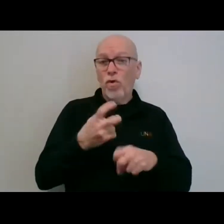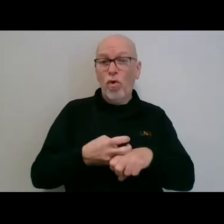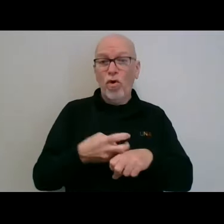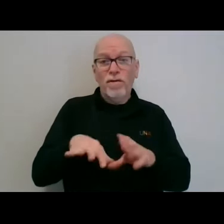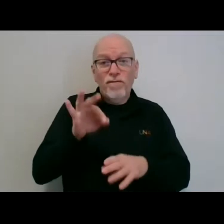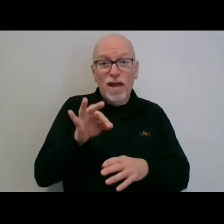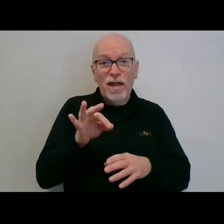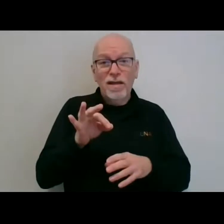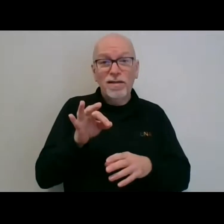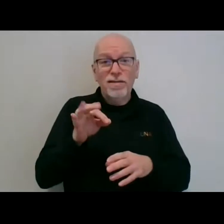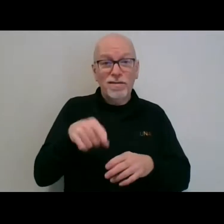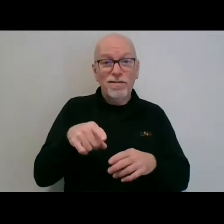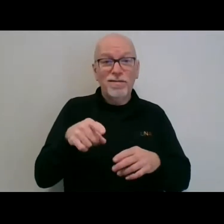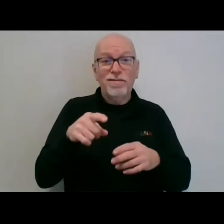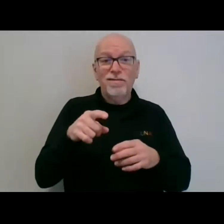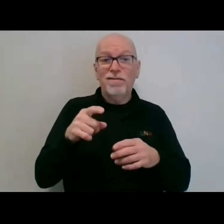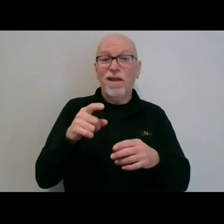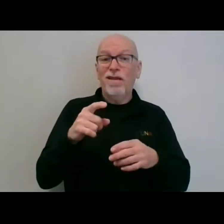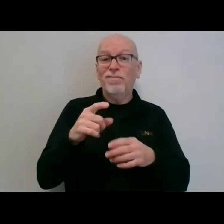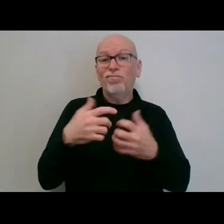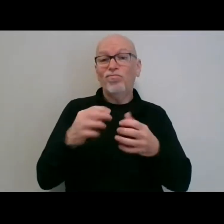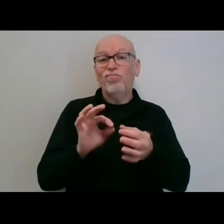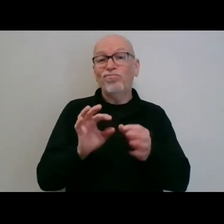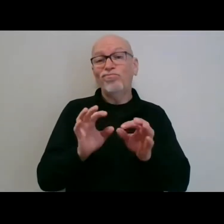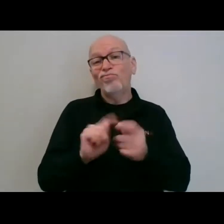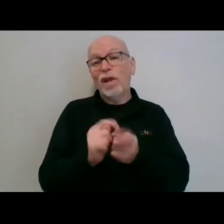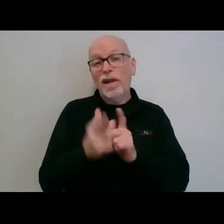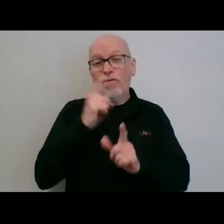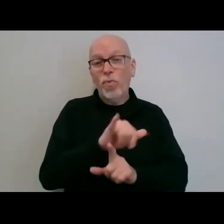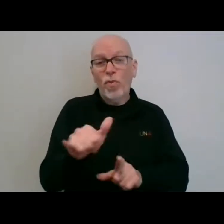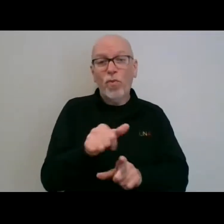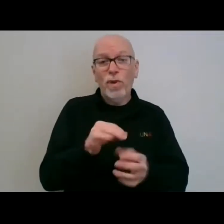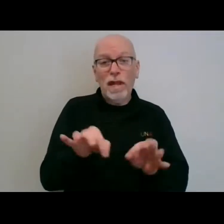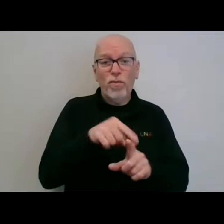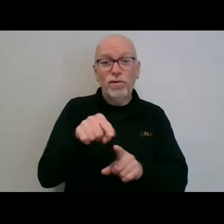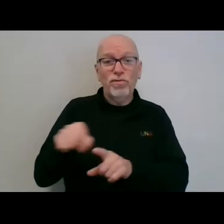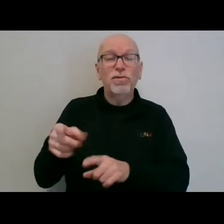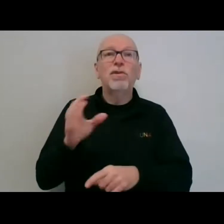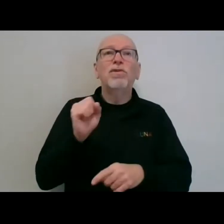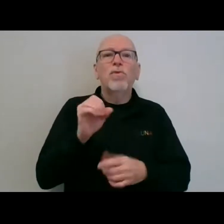even professional translators in those areas. So those are ones that I would not recommend